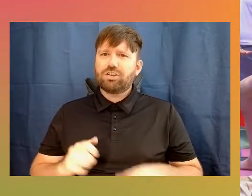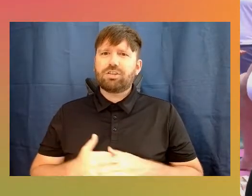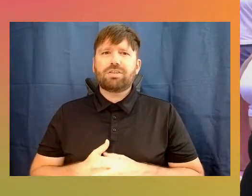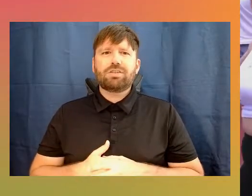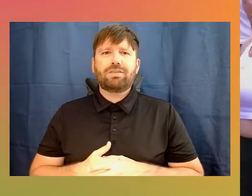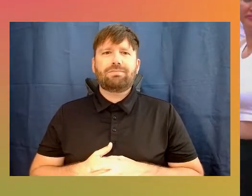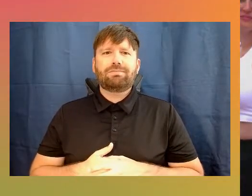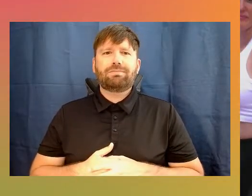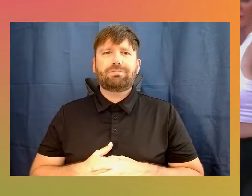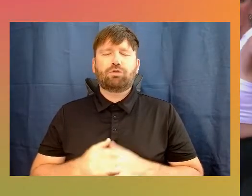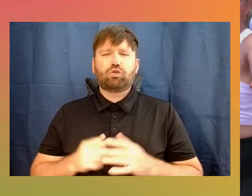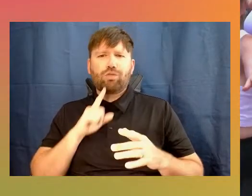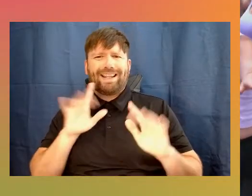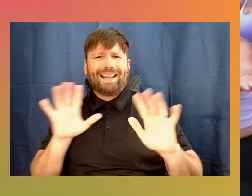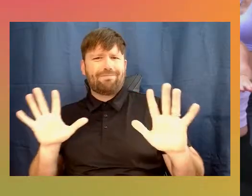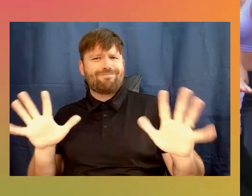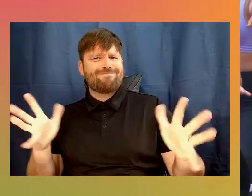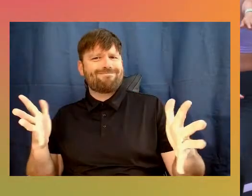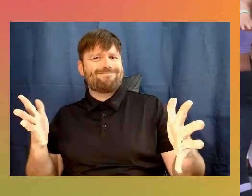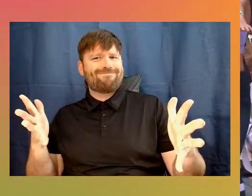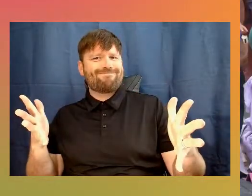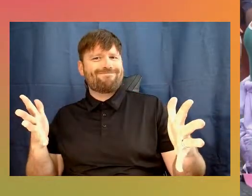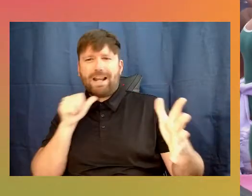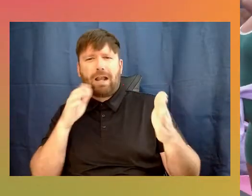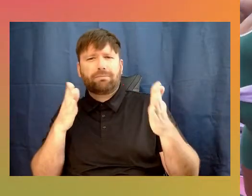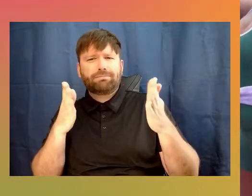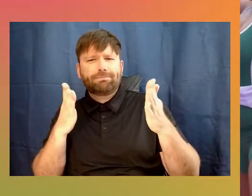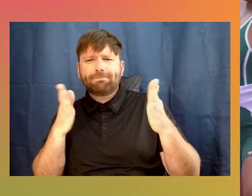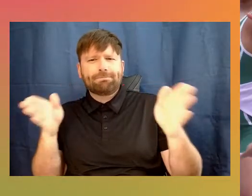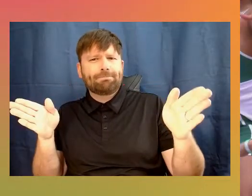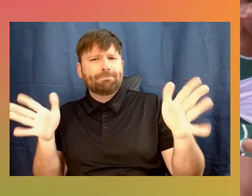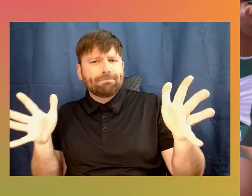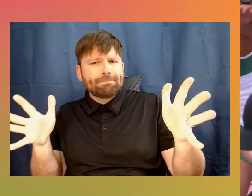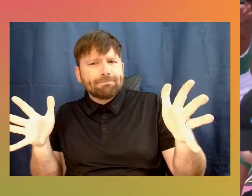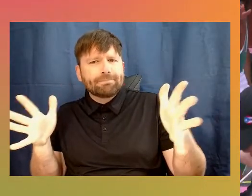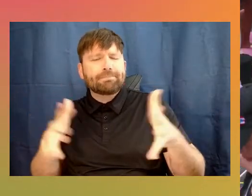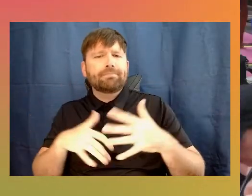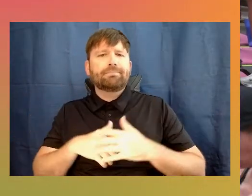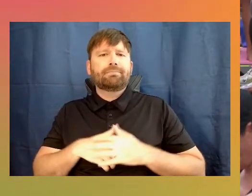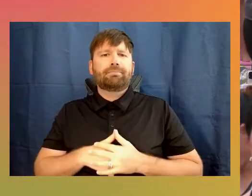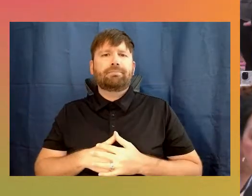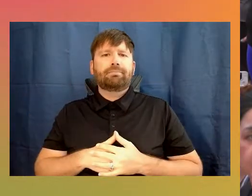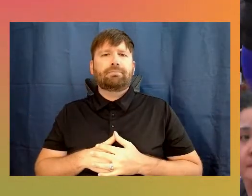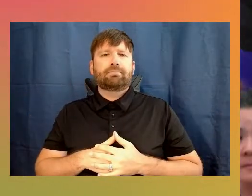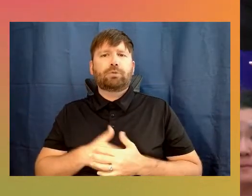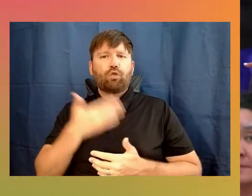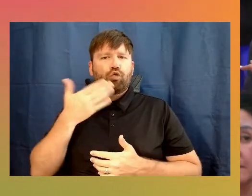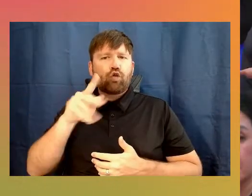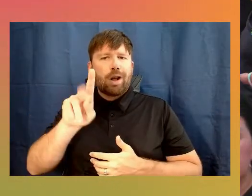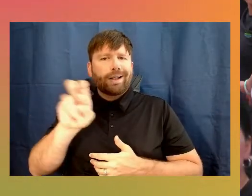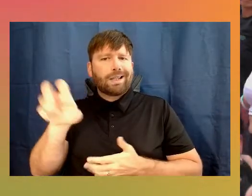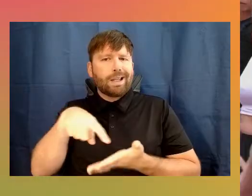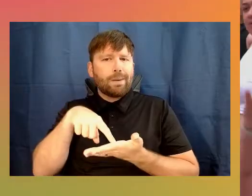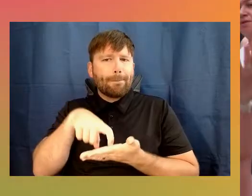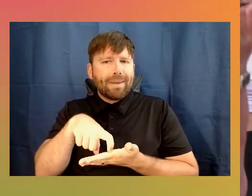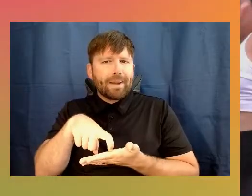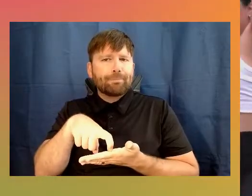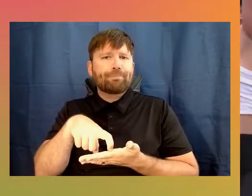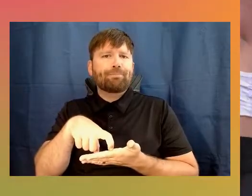GOOD. LET THIS BE A FIERCE POSE. FINGERS OPEN WIDE. REALLY COMMIT TO A NICE BEND IN